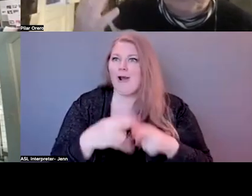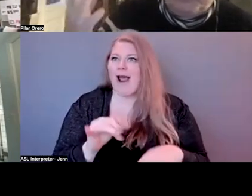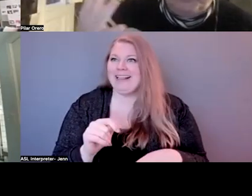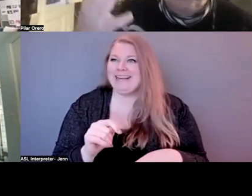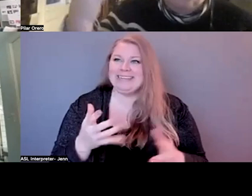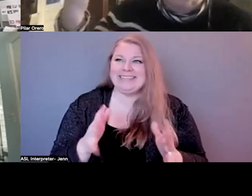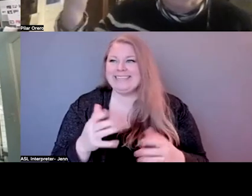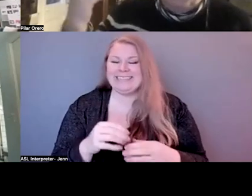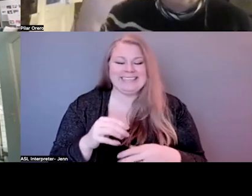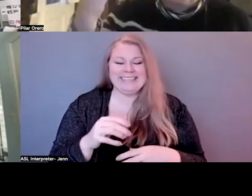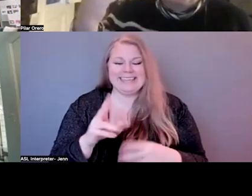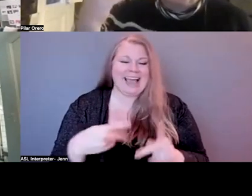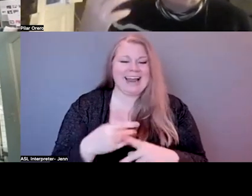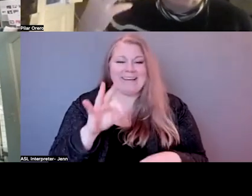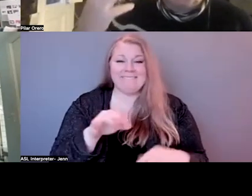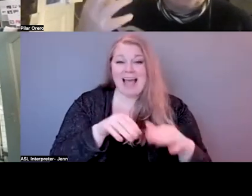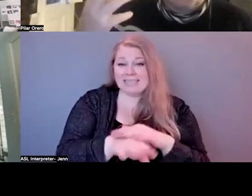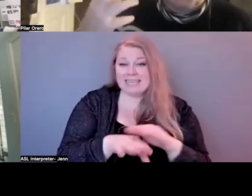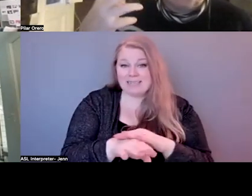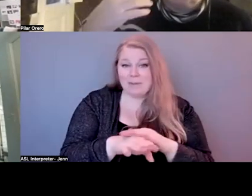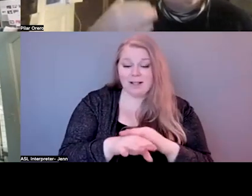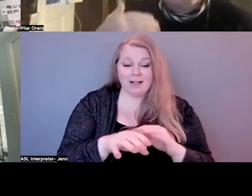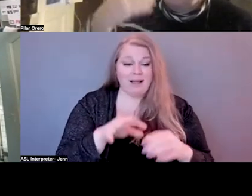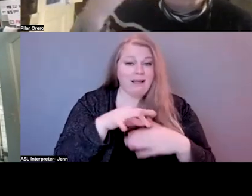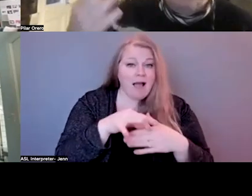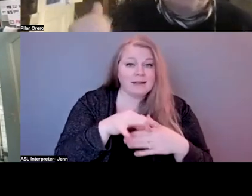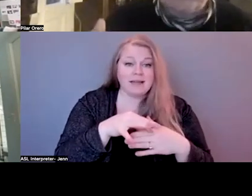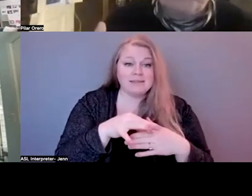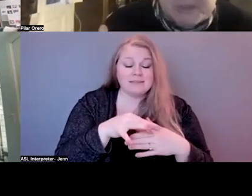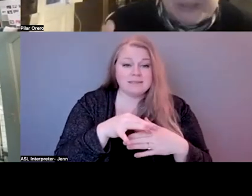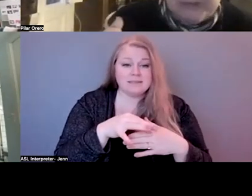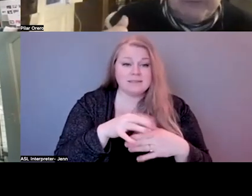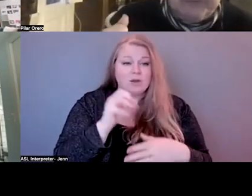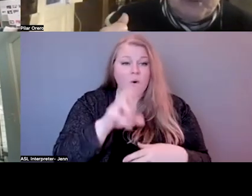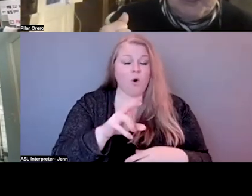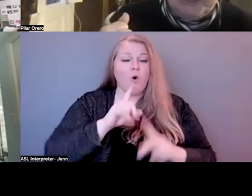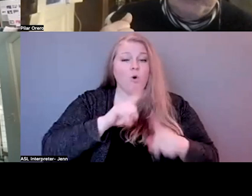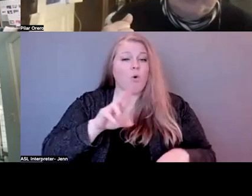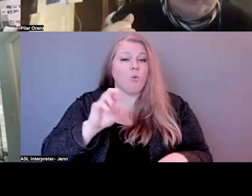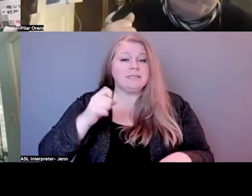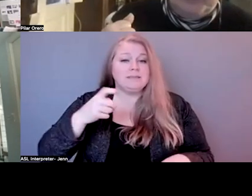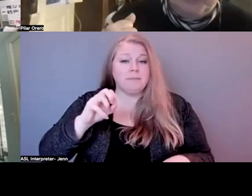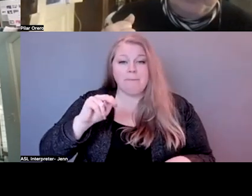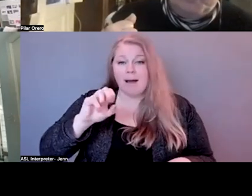an accessible content of -- responsive content of or something like that.